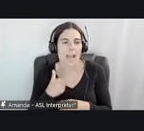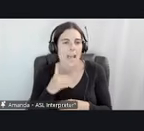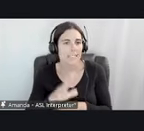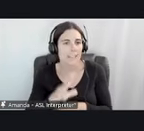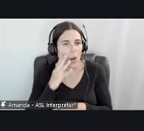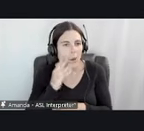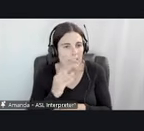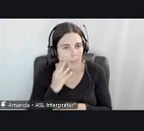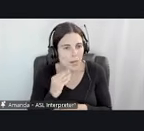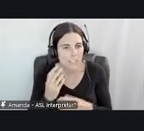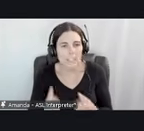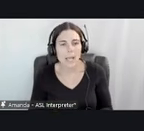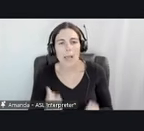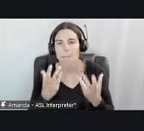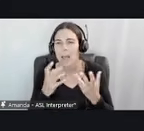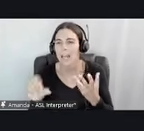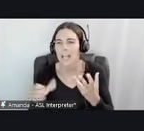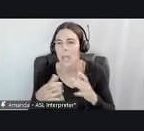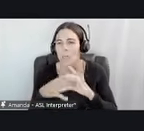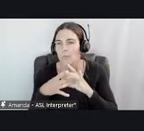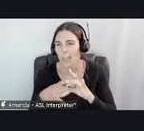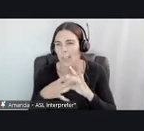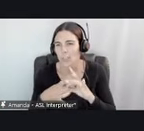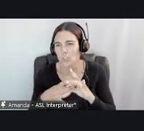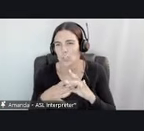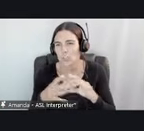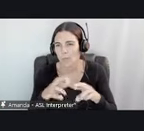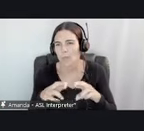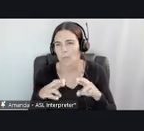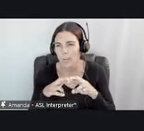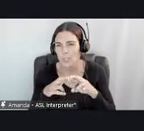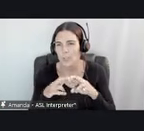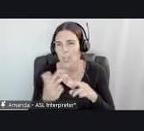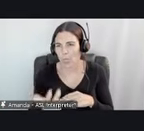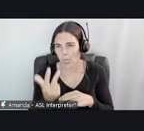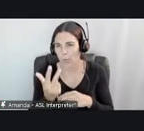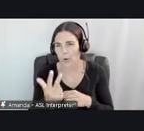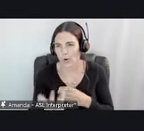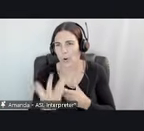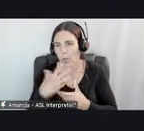many long-standing relationships in region 3 uh in addition to the counties that we serve